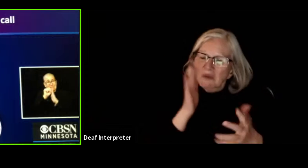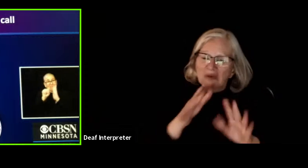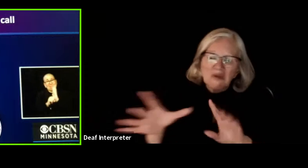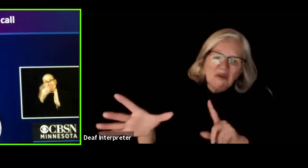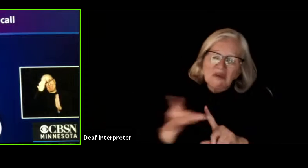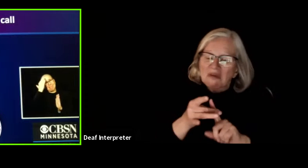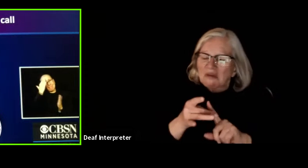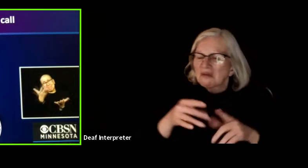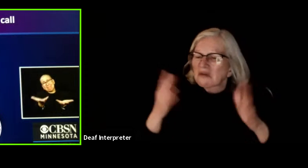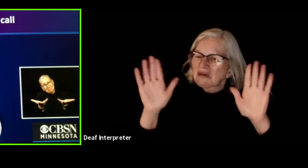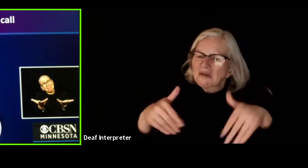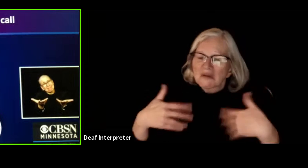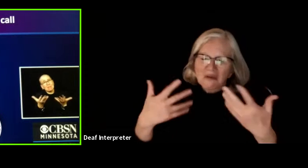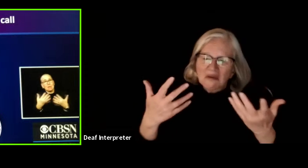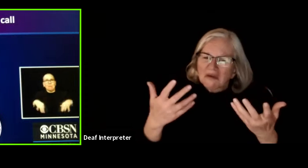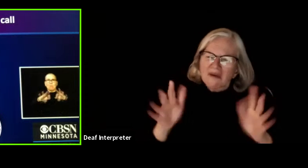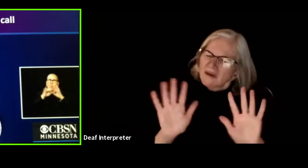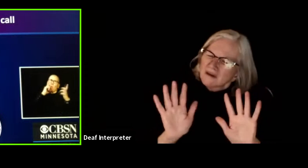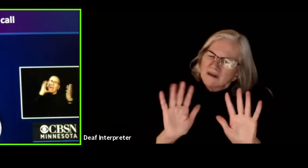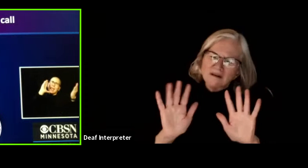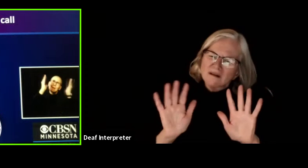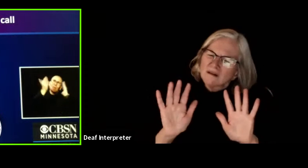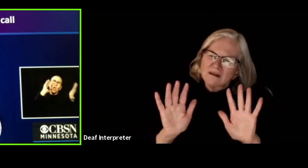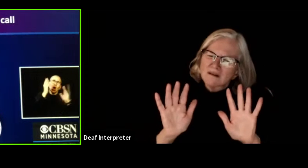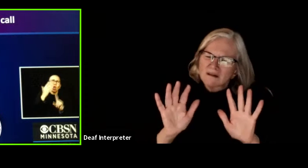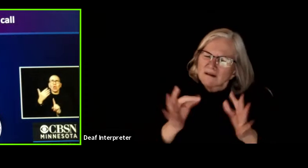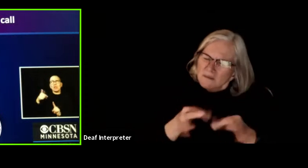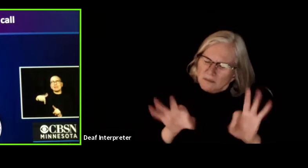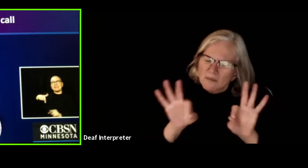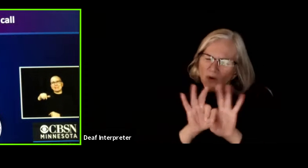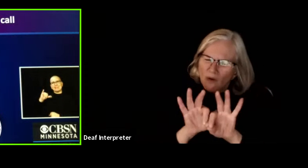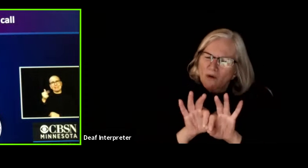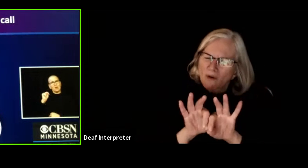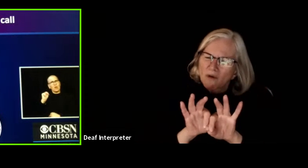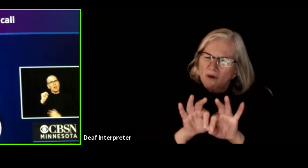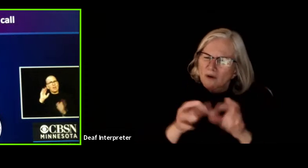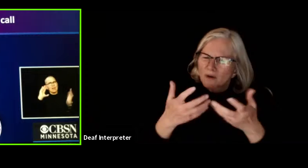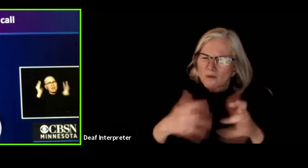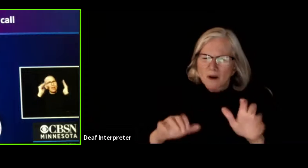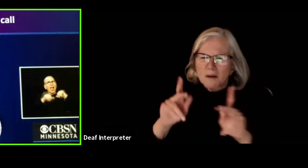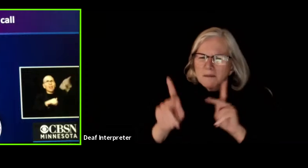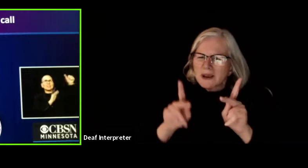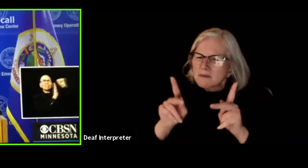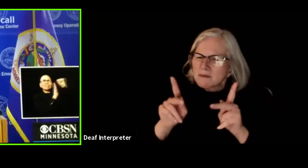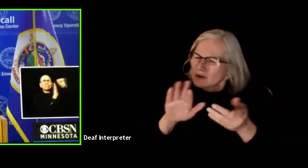AND LOOK AT INFECTION RATES OR DEATH RATES, IN STATES THAT CHOSE NOT TO TAKE MITIGATION MATTERS, THEY'RE TWICE AS HIGH.